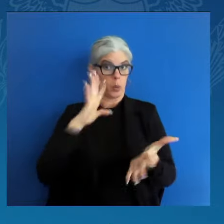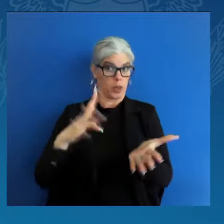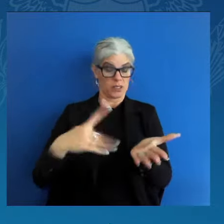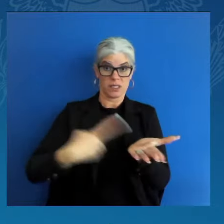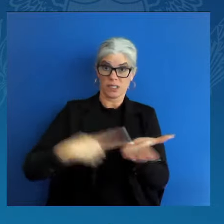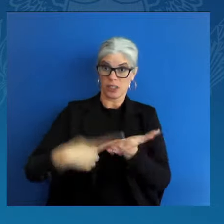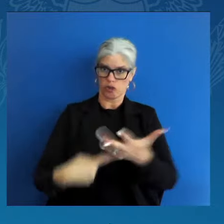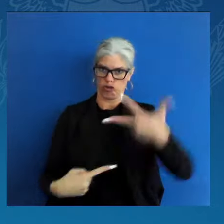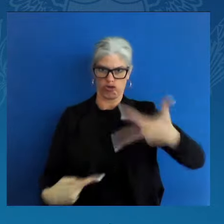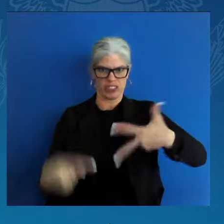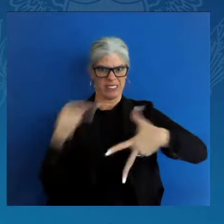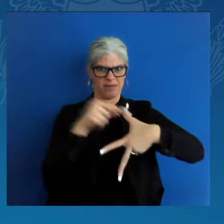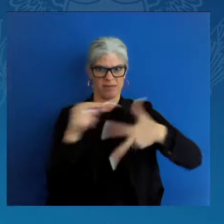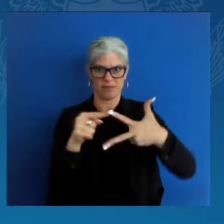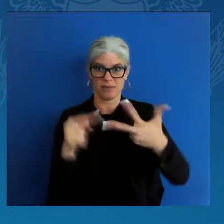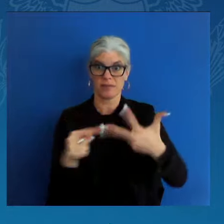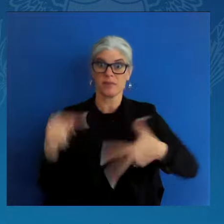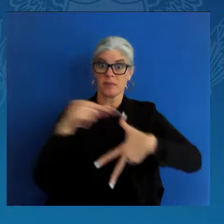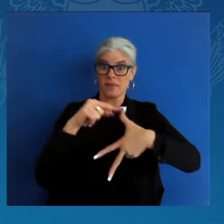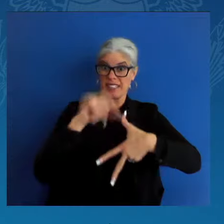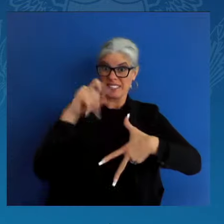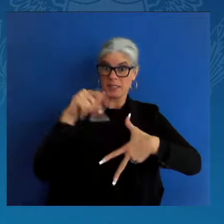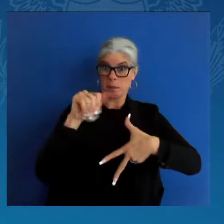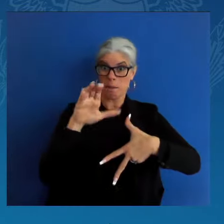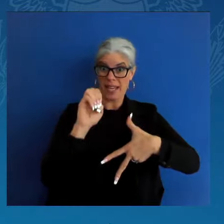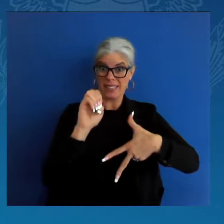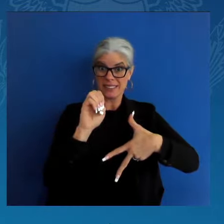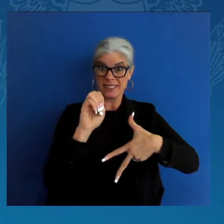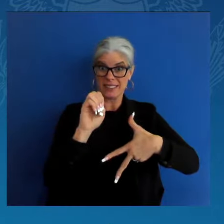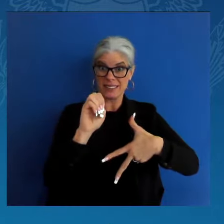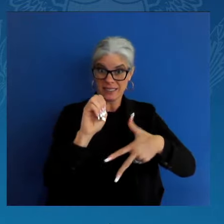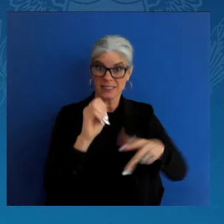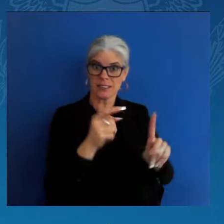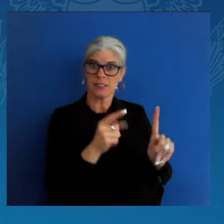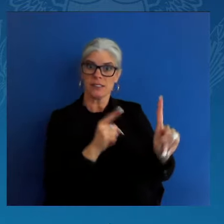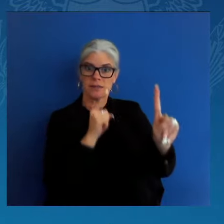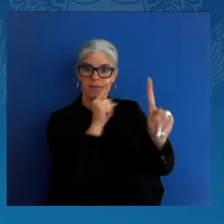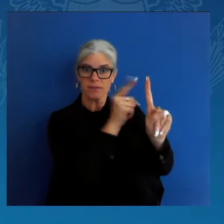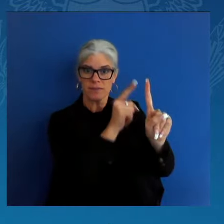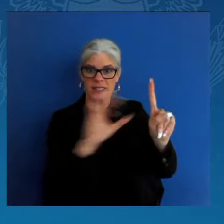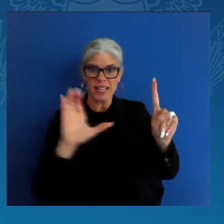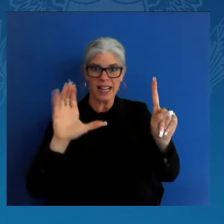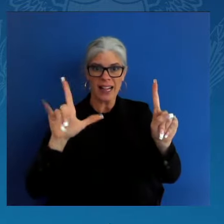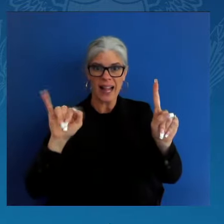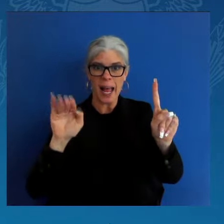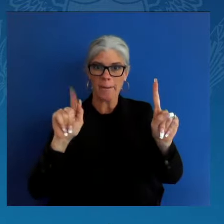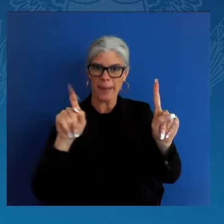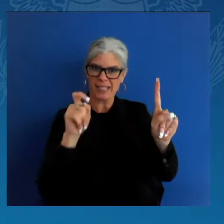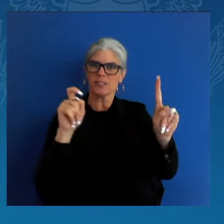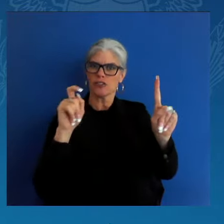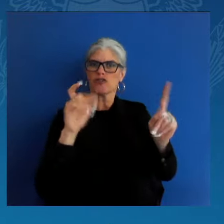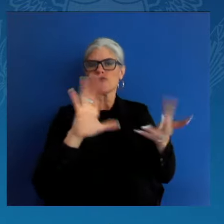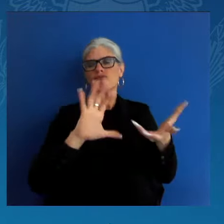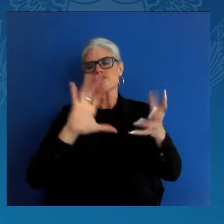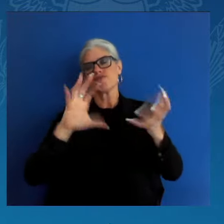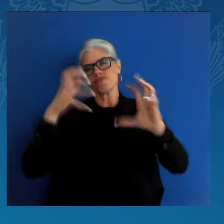establishing new international rules and norms, and advancing human space exploration.